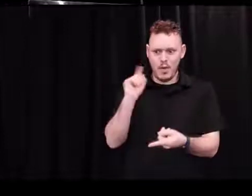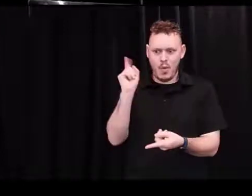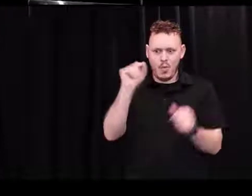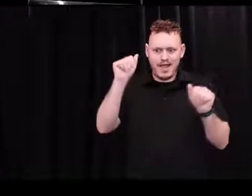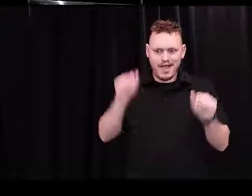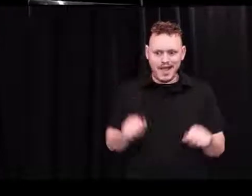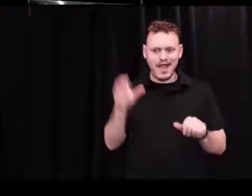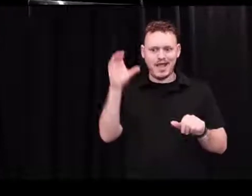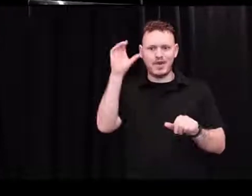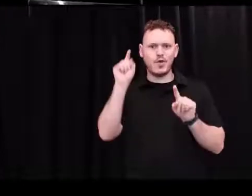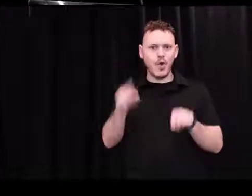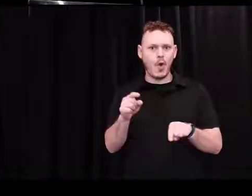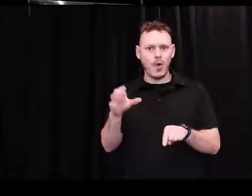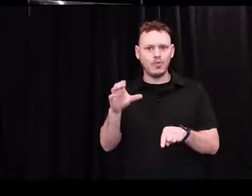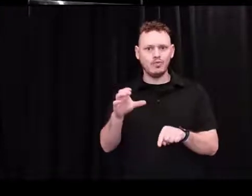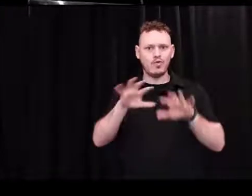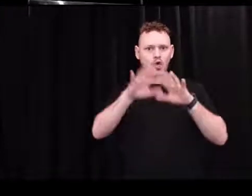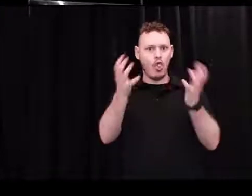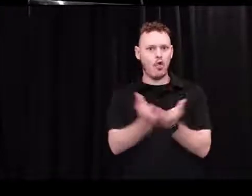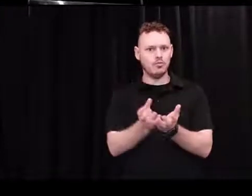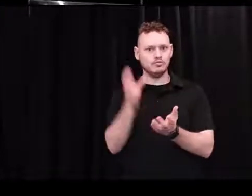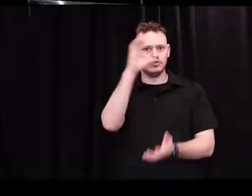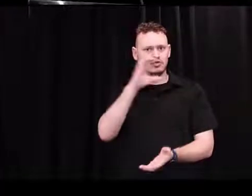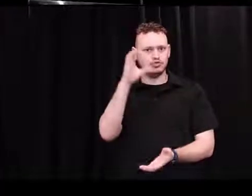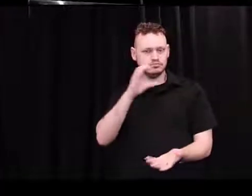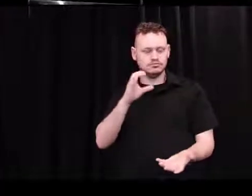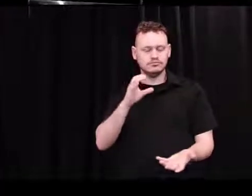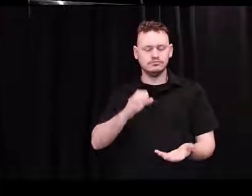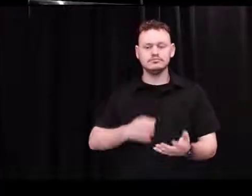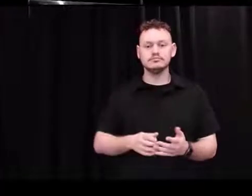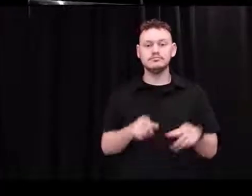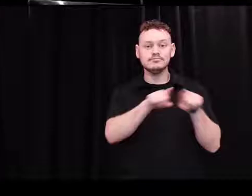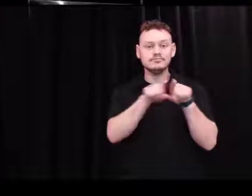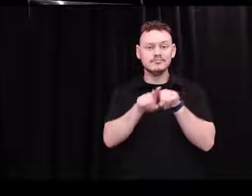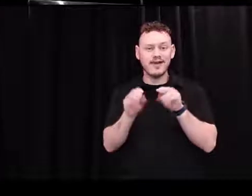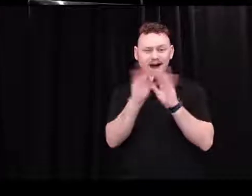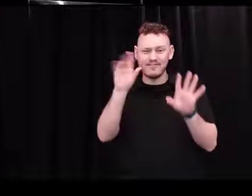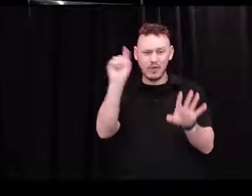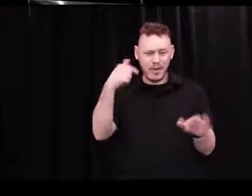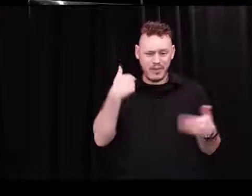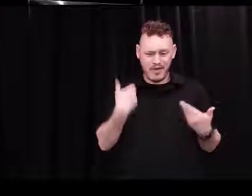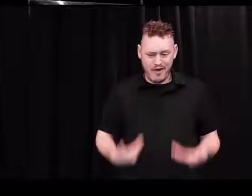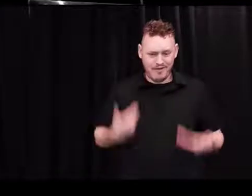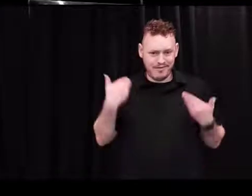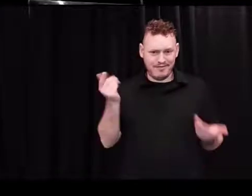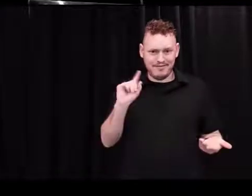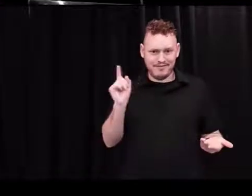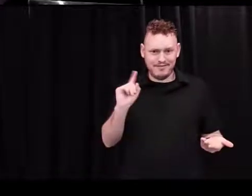do a global search, right? It's also obvious where we are, which is we're in the product